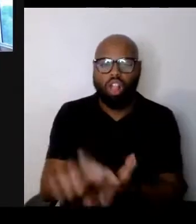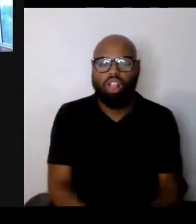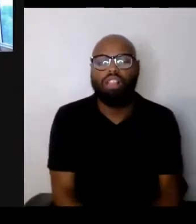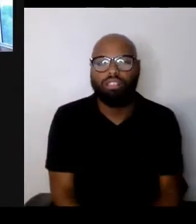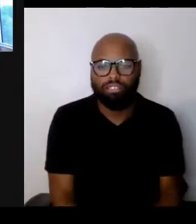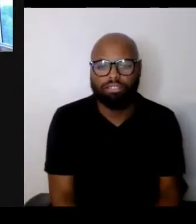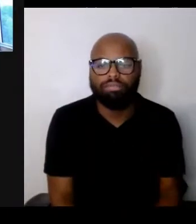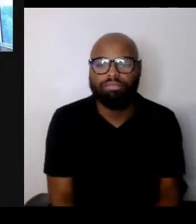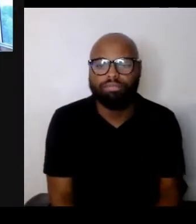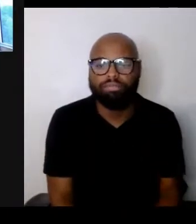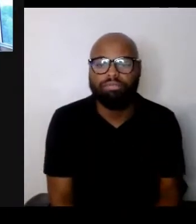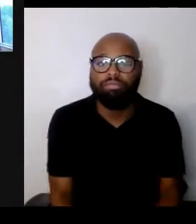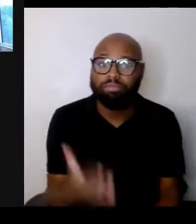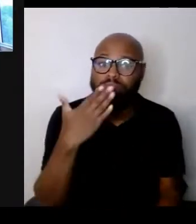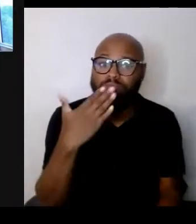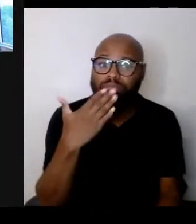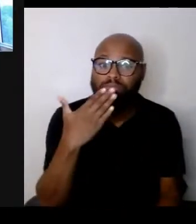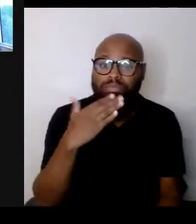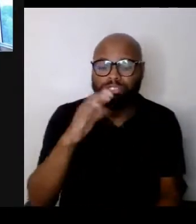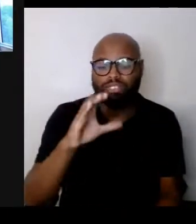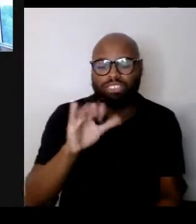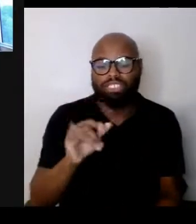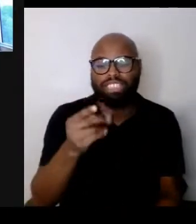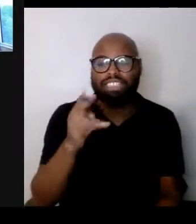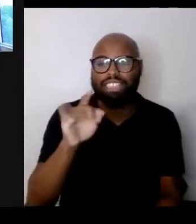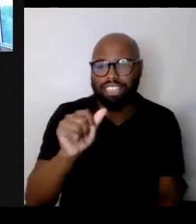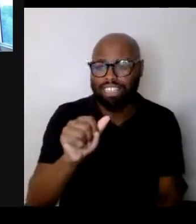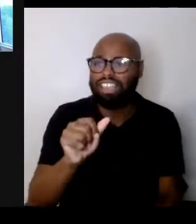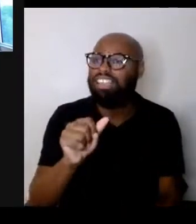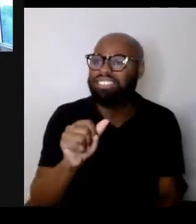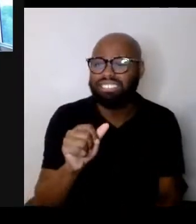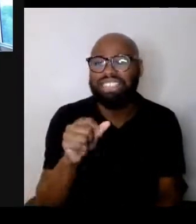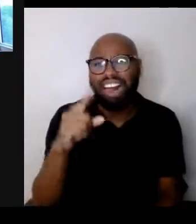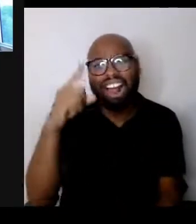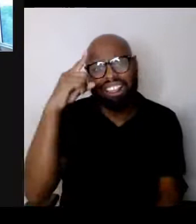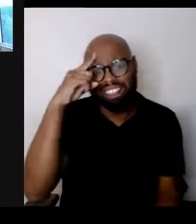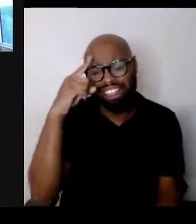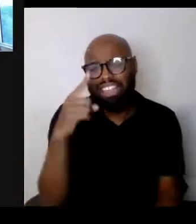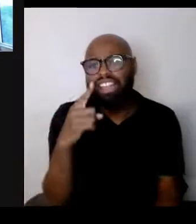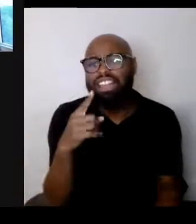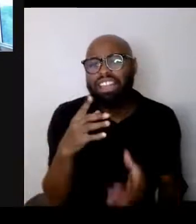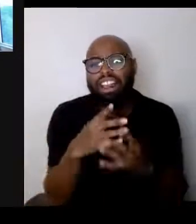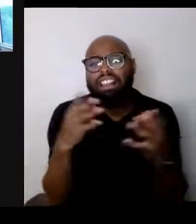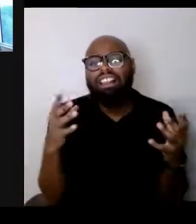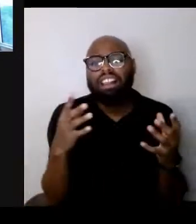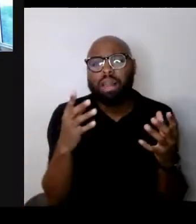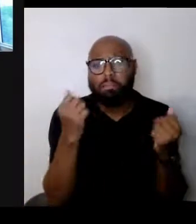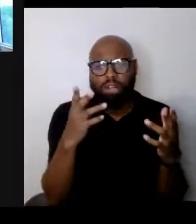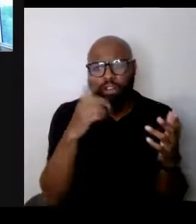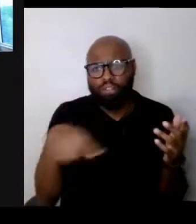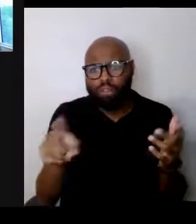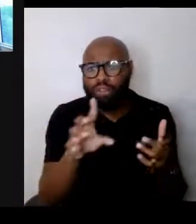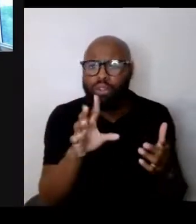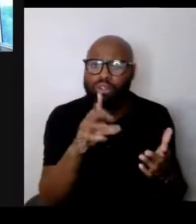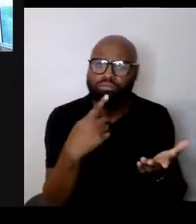Thank you, Cynthia. And I think that so much of, you know many of you are referring to historical facts